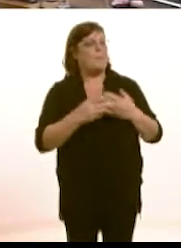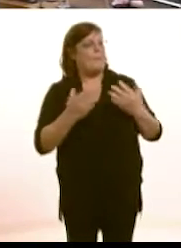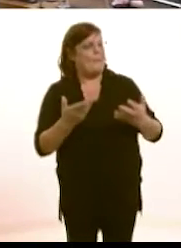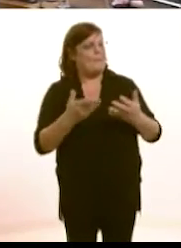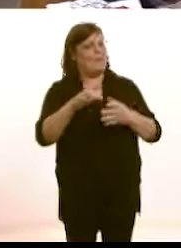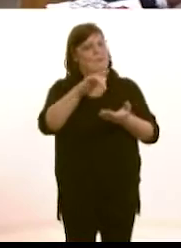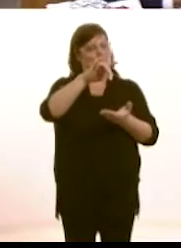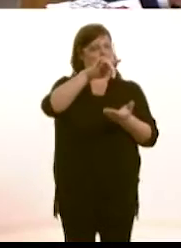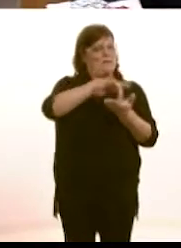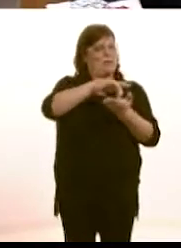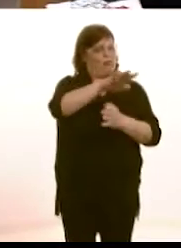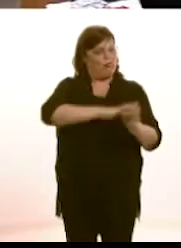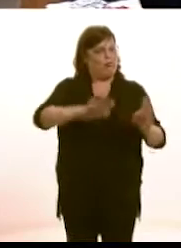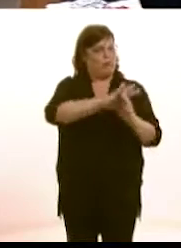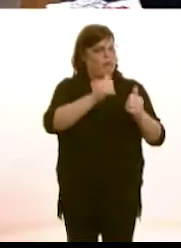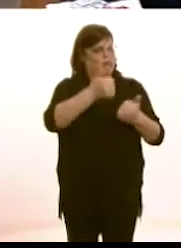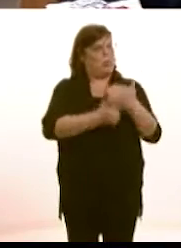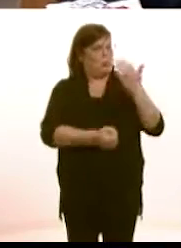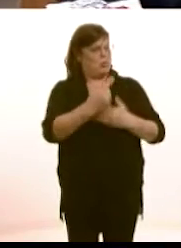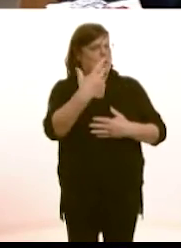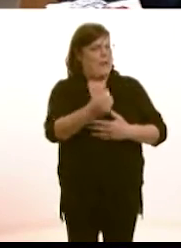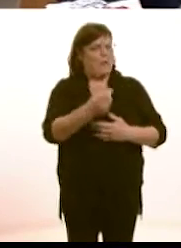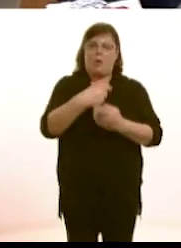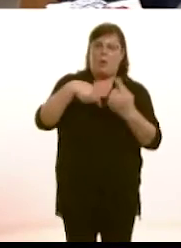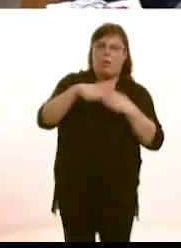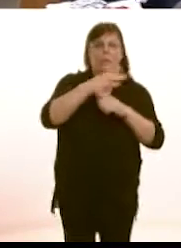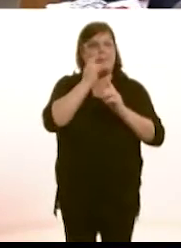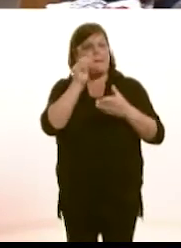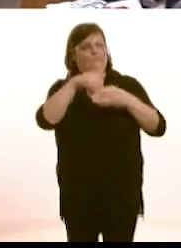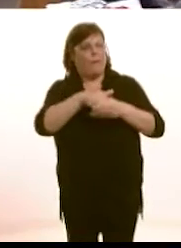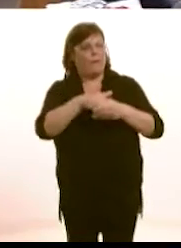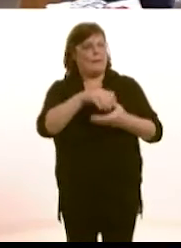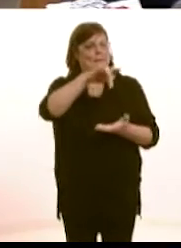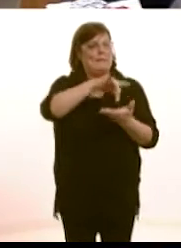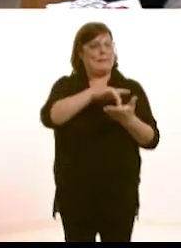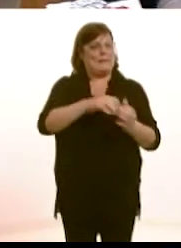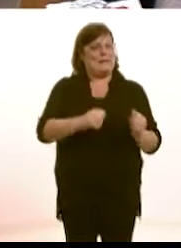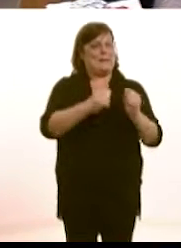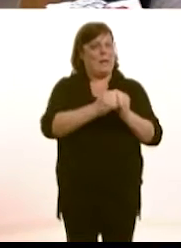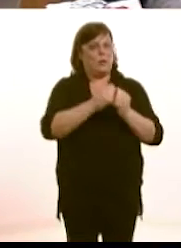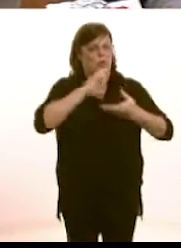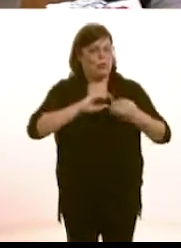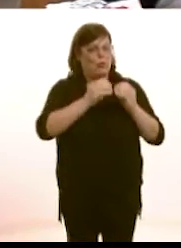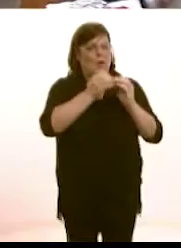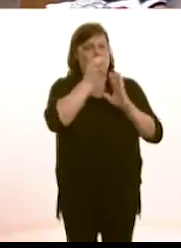Iíd encourage all those looking at a city deal for Swansea bay to put that bid in before